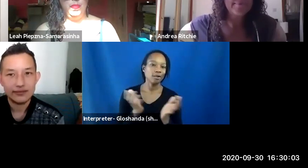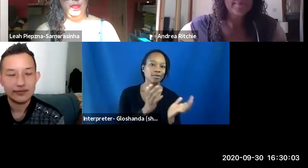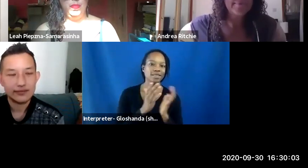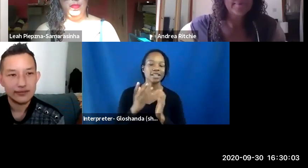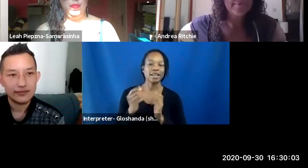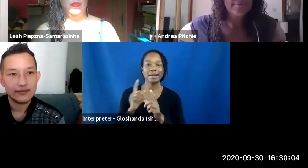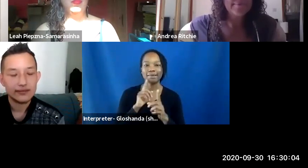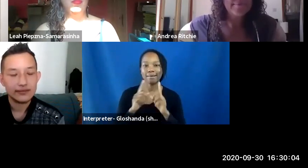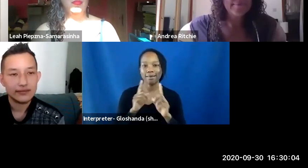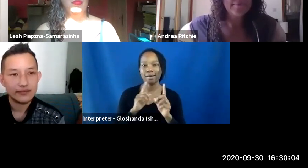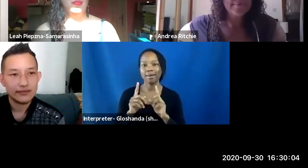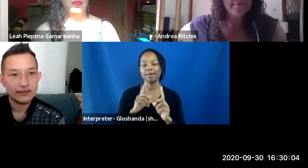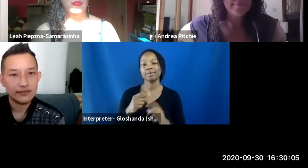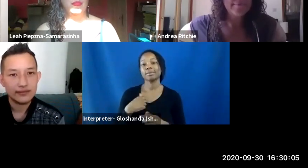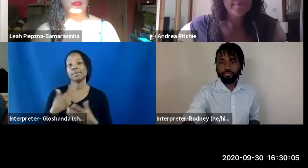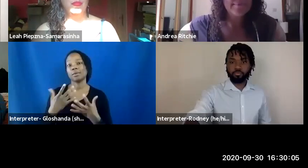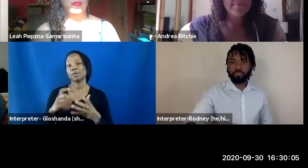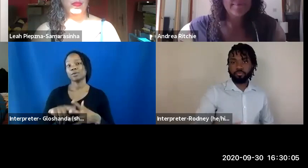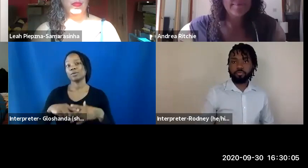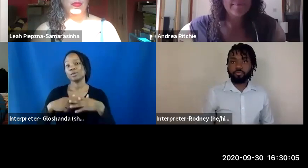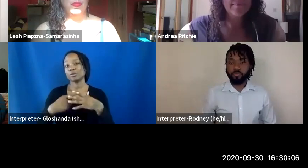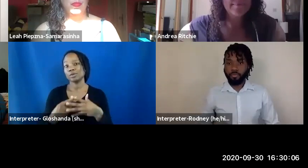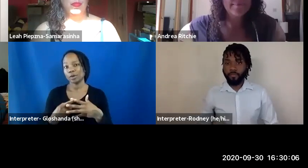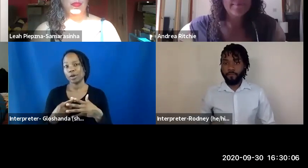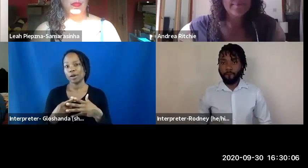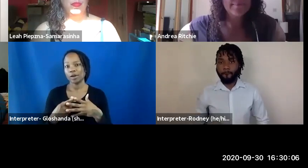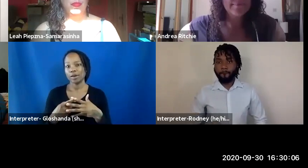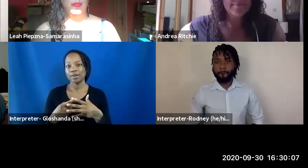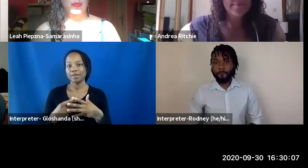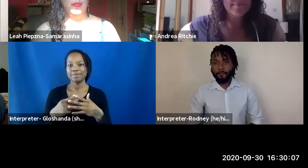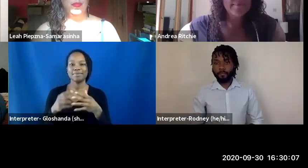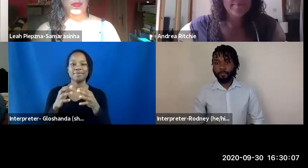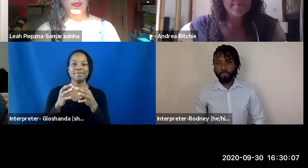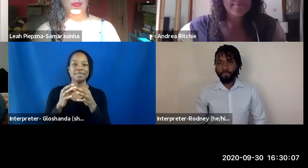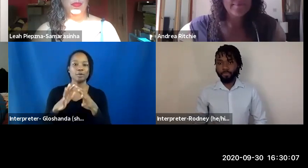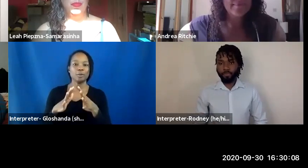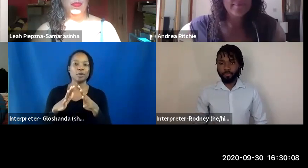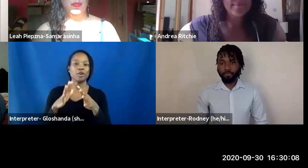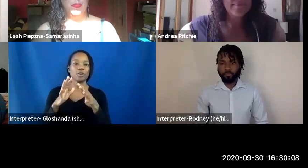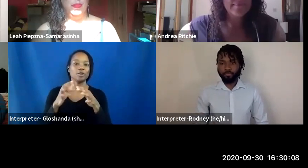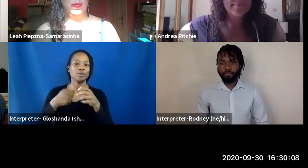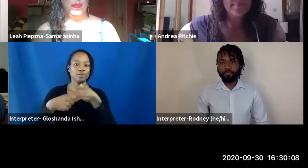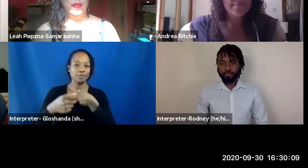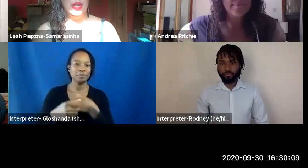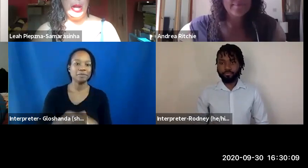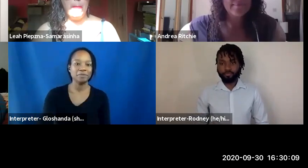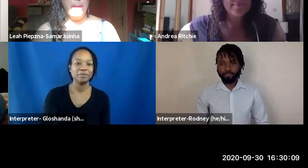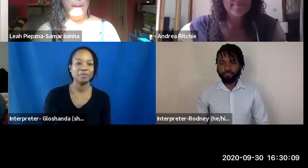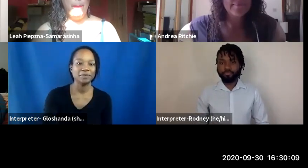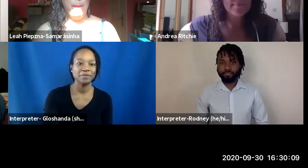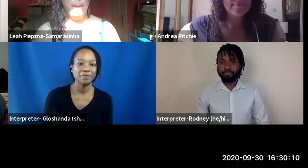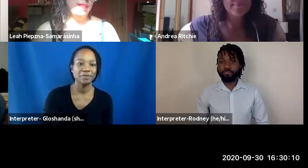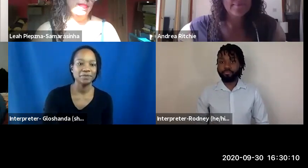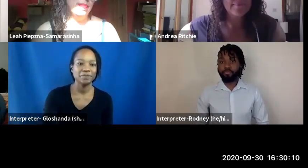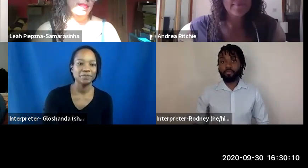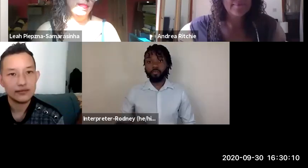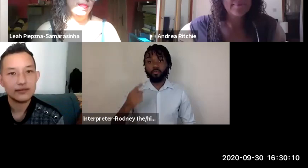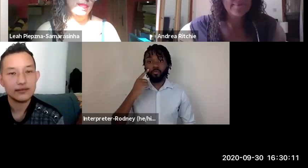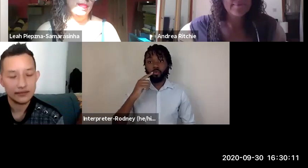I wanna begin by saying that at BEAM, in our work, we often use the term healing justice,